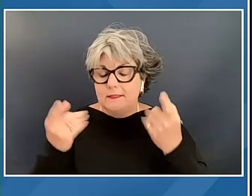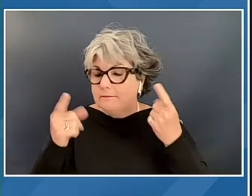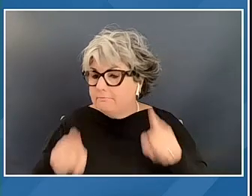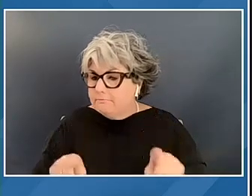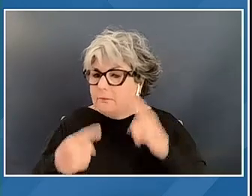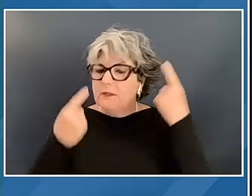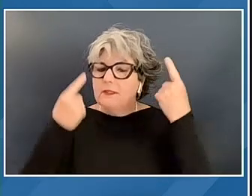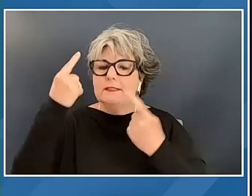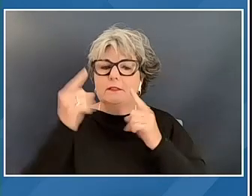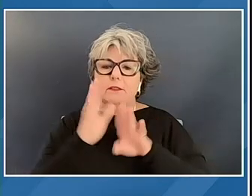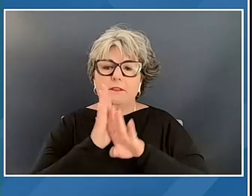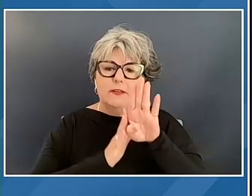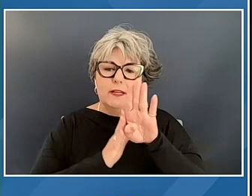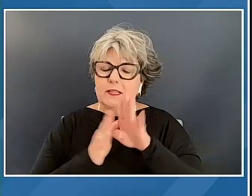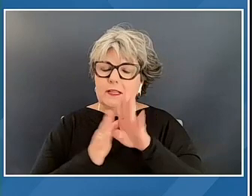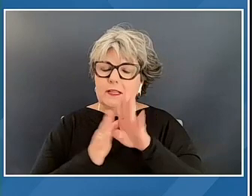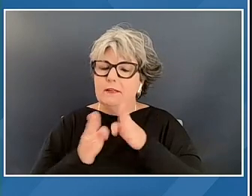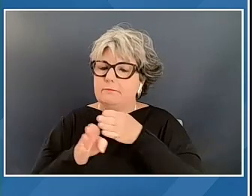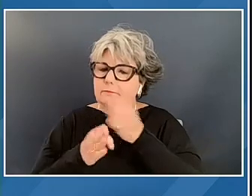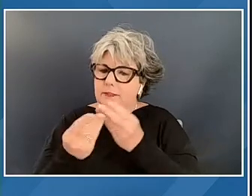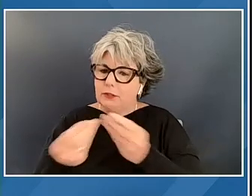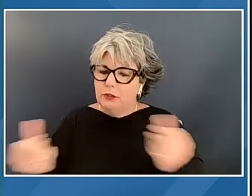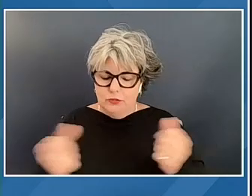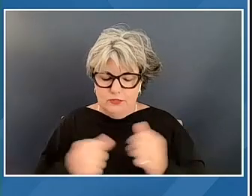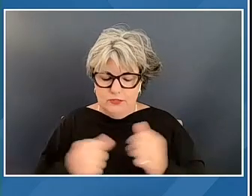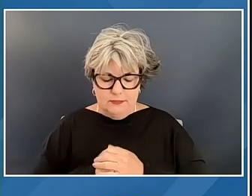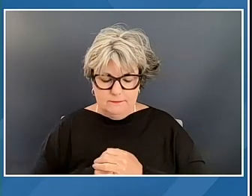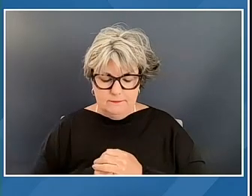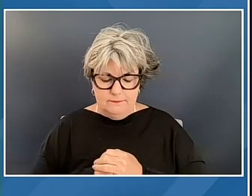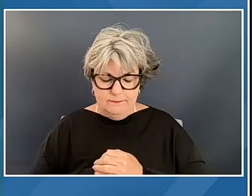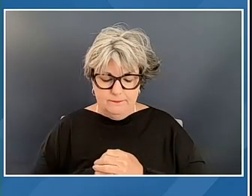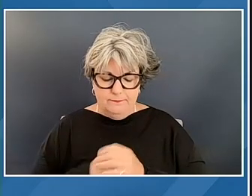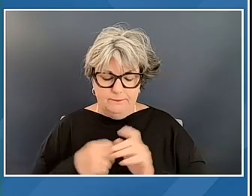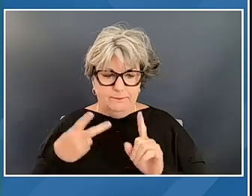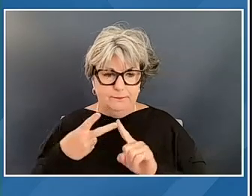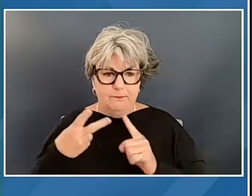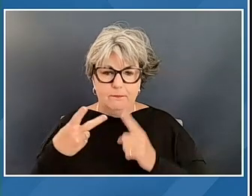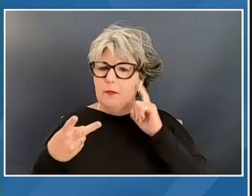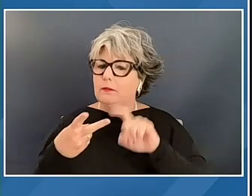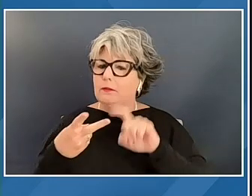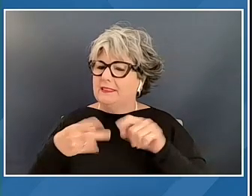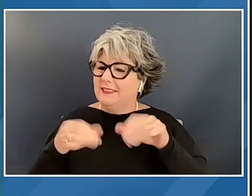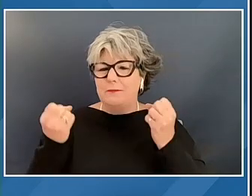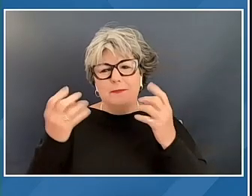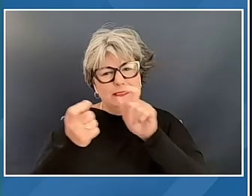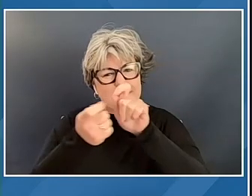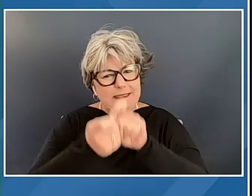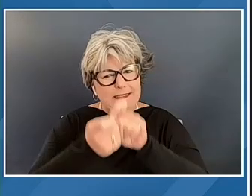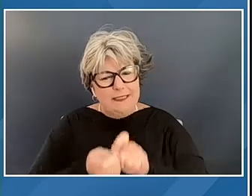discrete solutions. Second, you will see that there are still many details to be worked out on these different ideas.